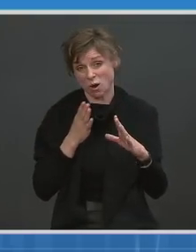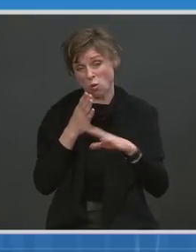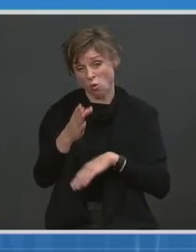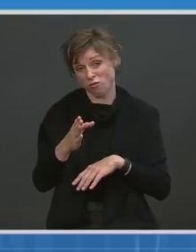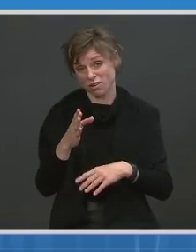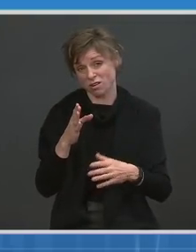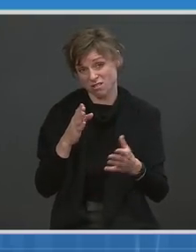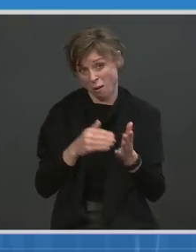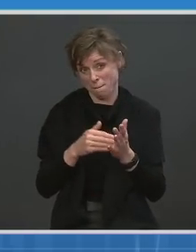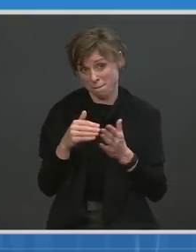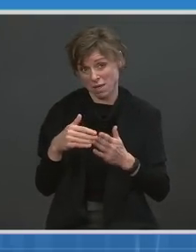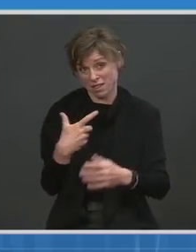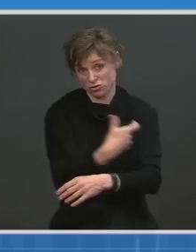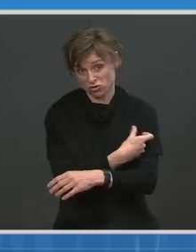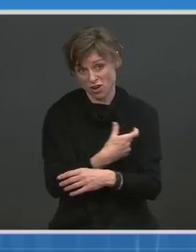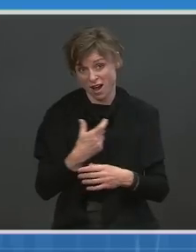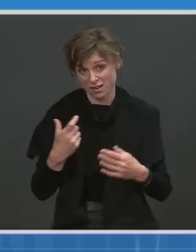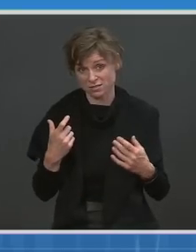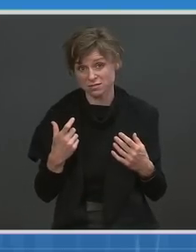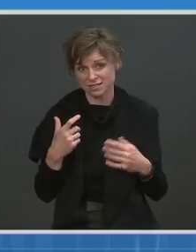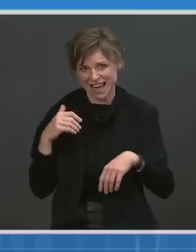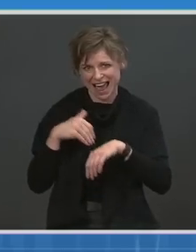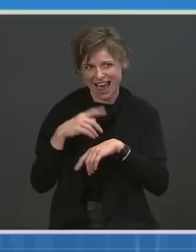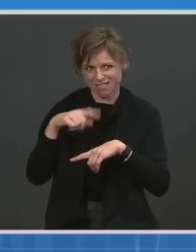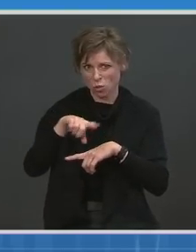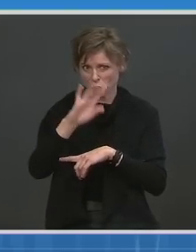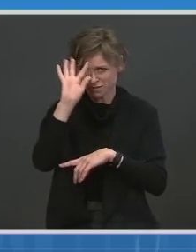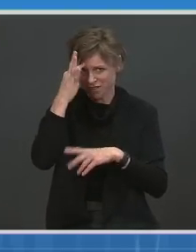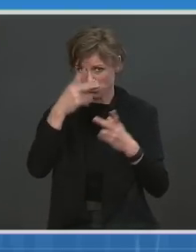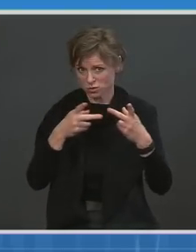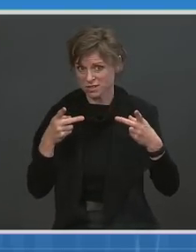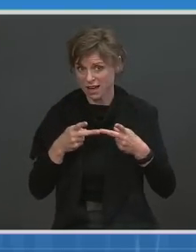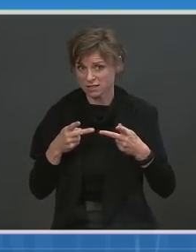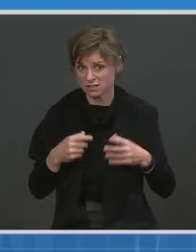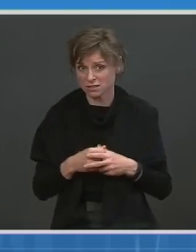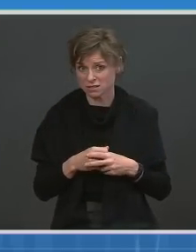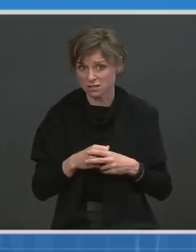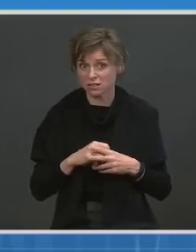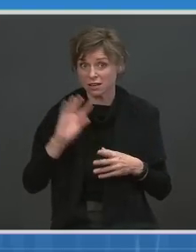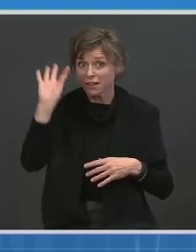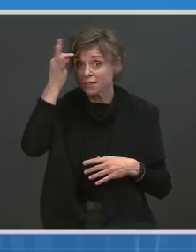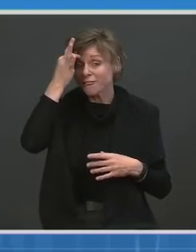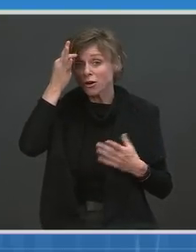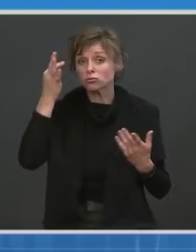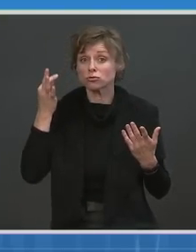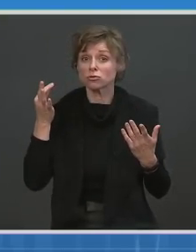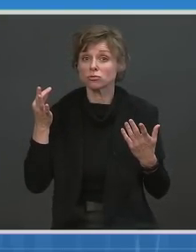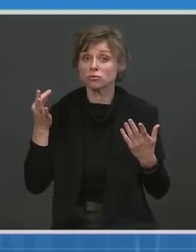doses administered at the federal sites. The federal sites are seen as very well run.